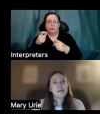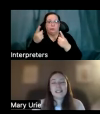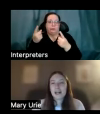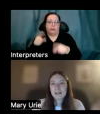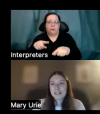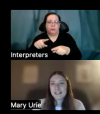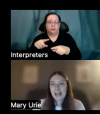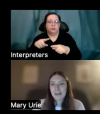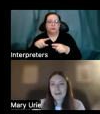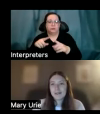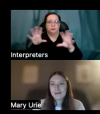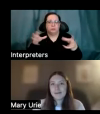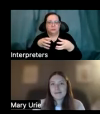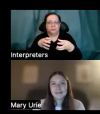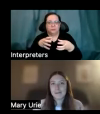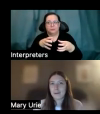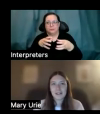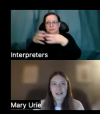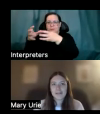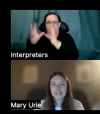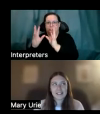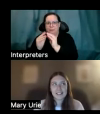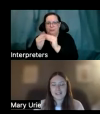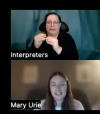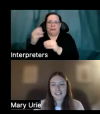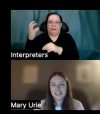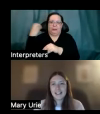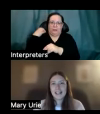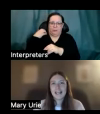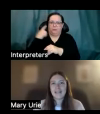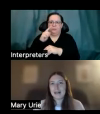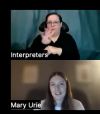meet up at the capitol for 45 days every year and make the